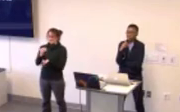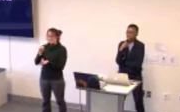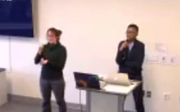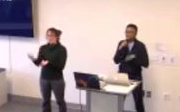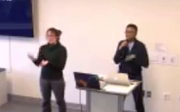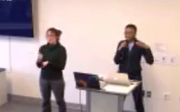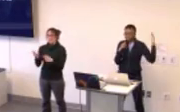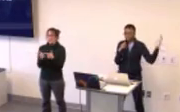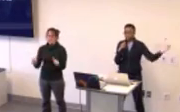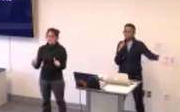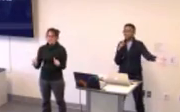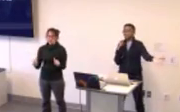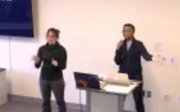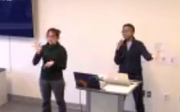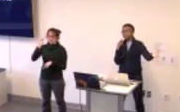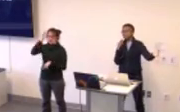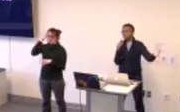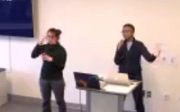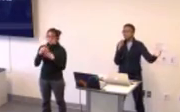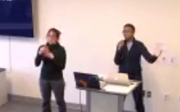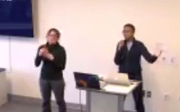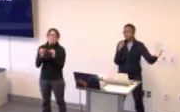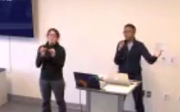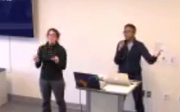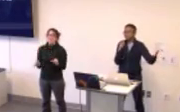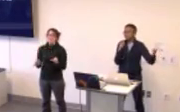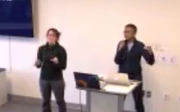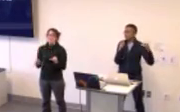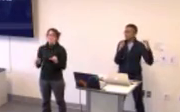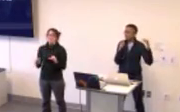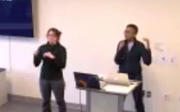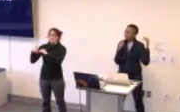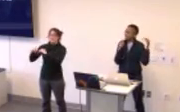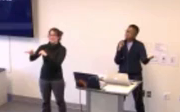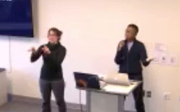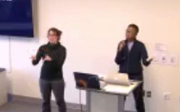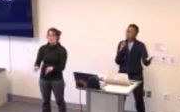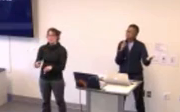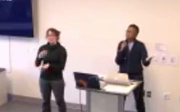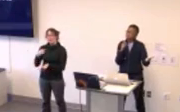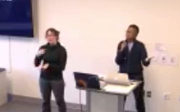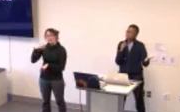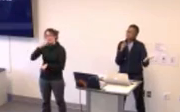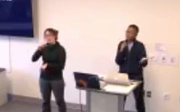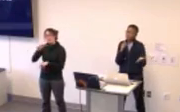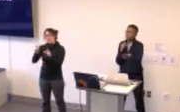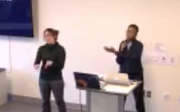The federal prison system released this person. And apparently the person was supposed to report